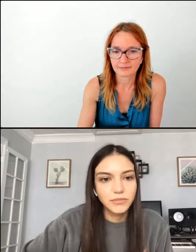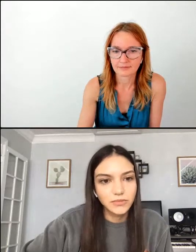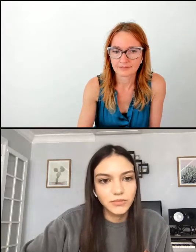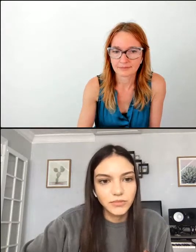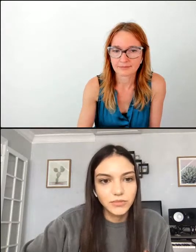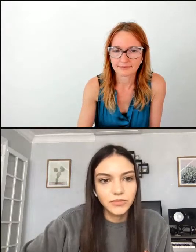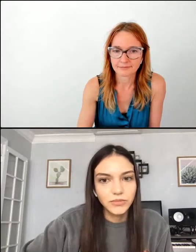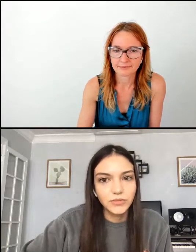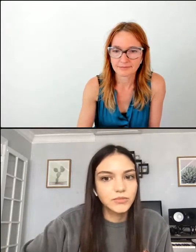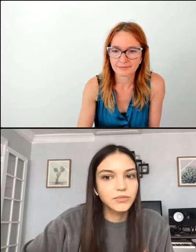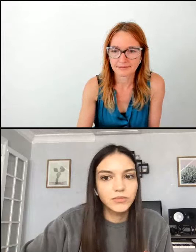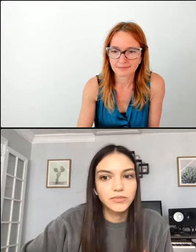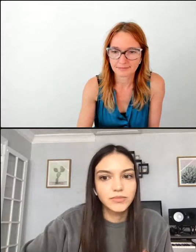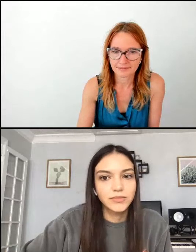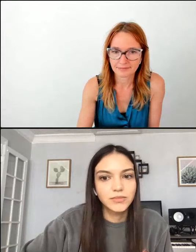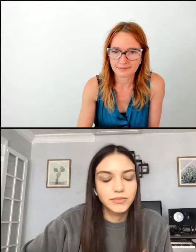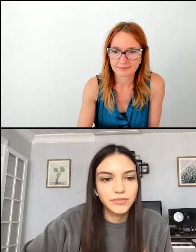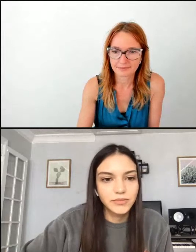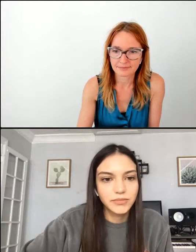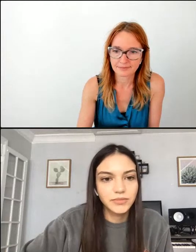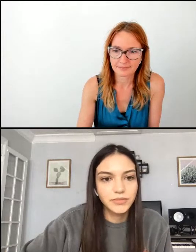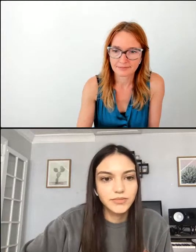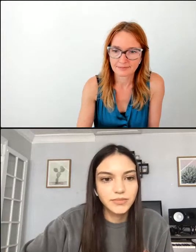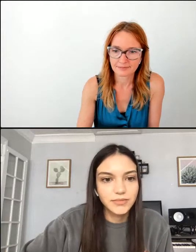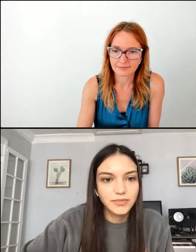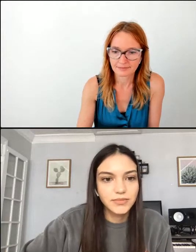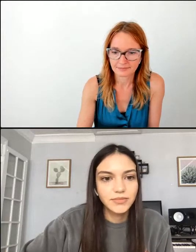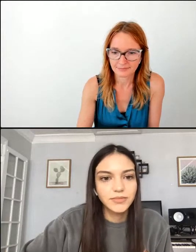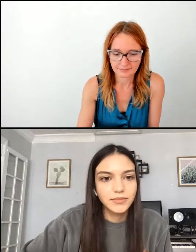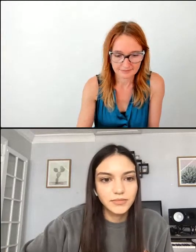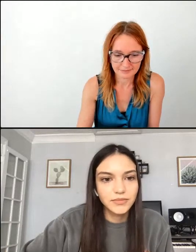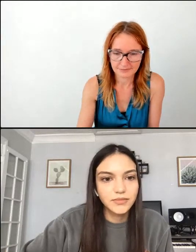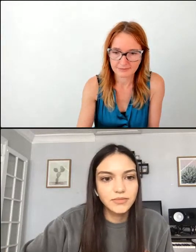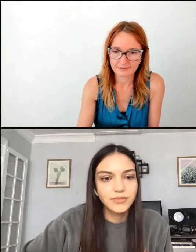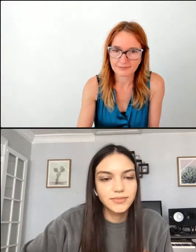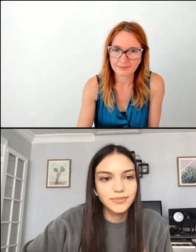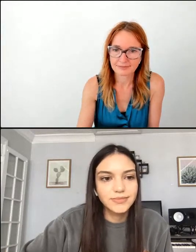to conversations and people are more than happy to put up their um their inspiration